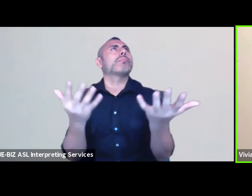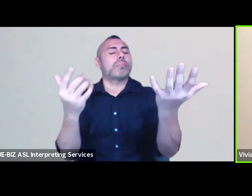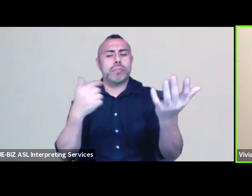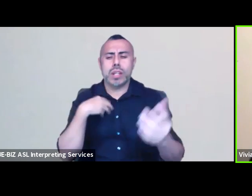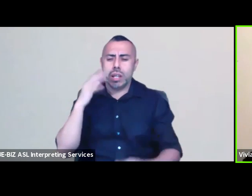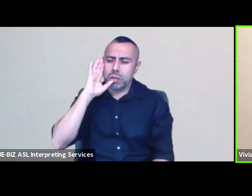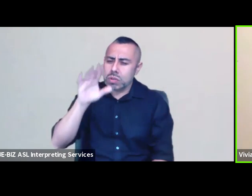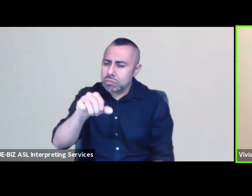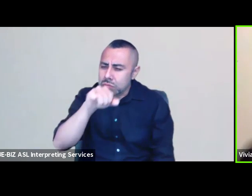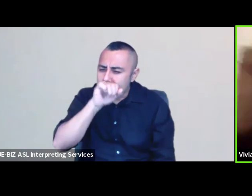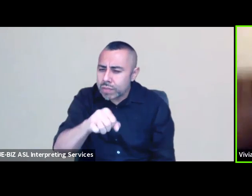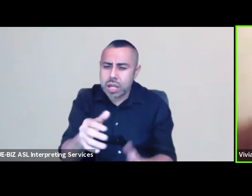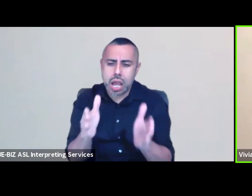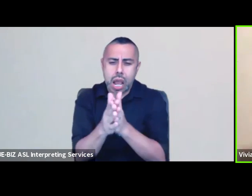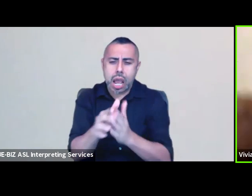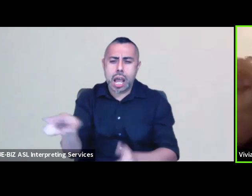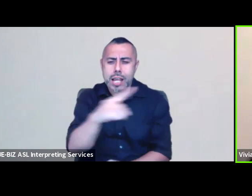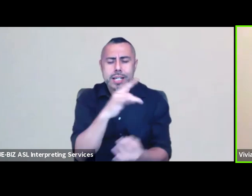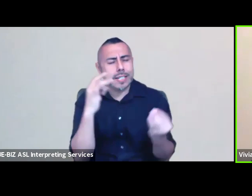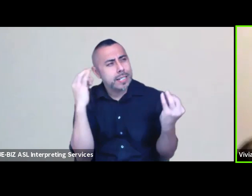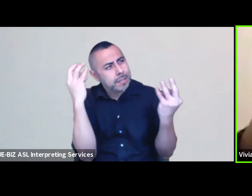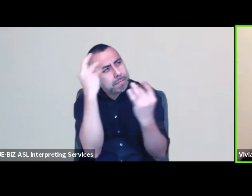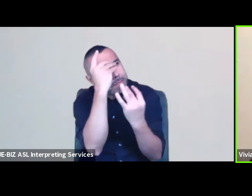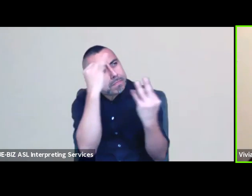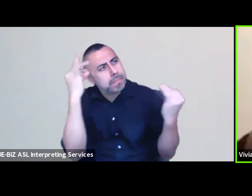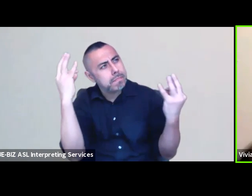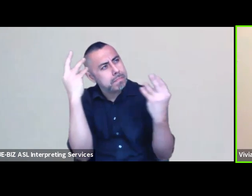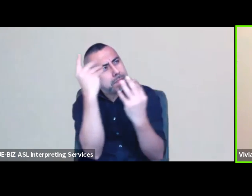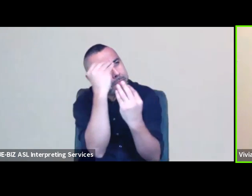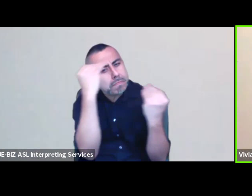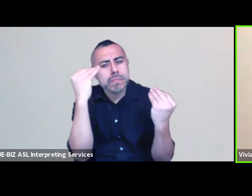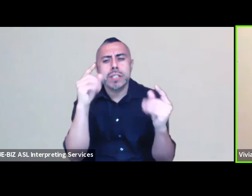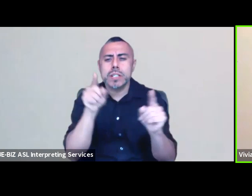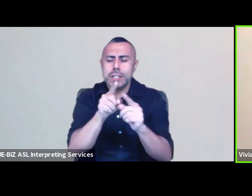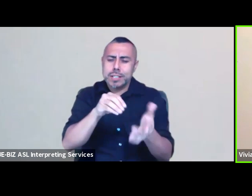maybe write down these on a sheet of paper,